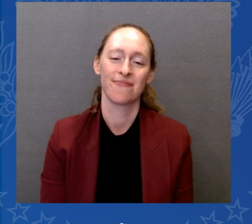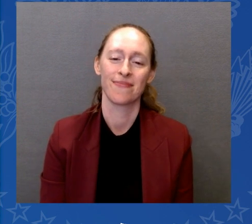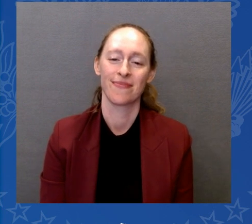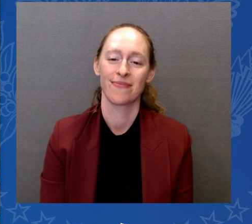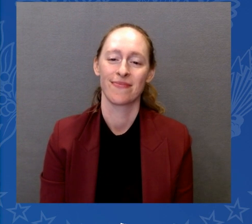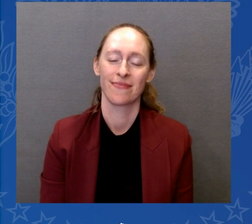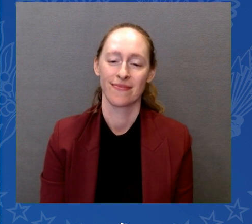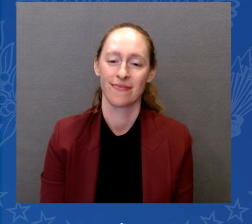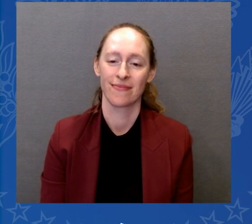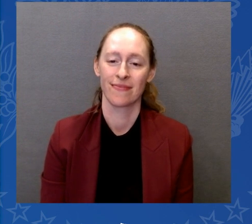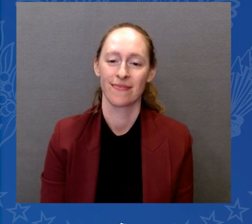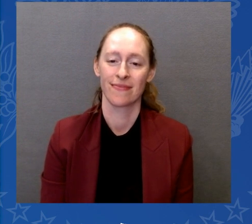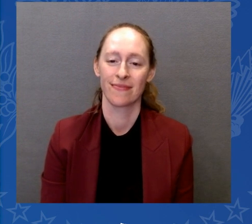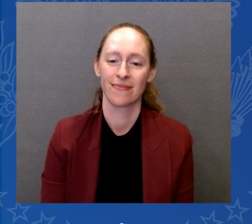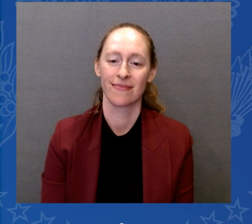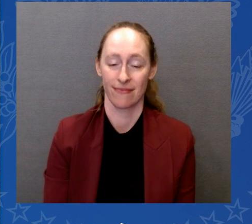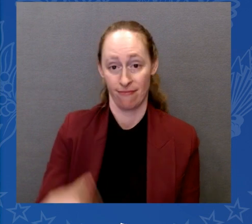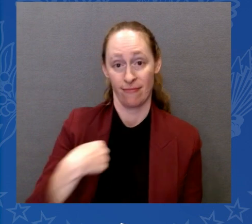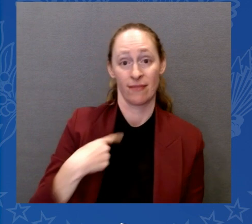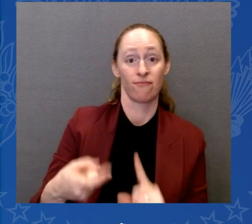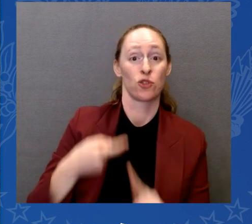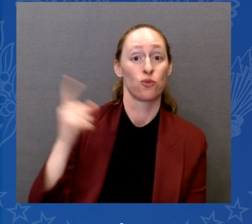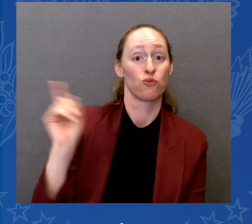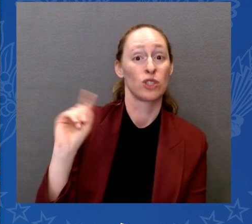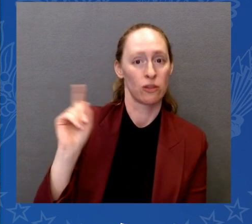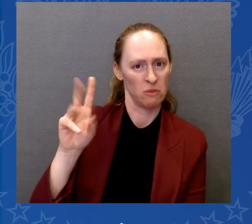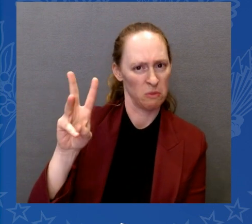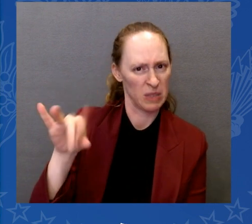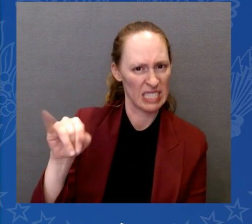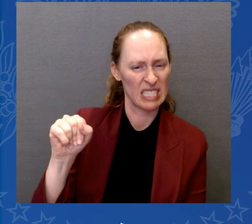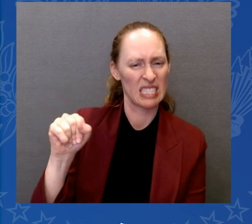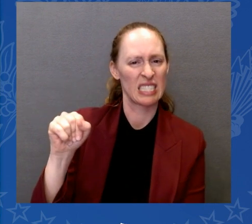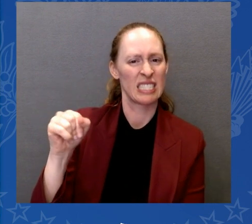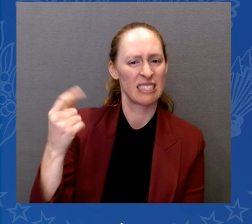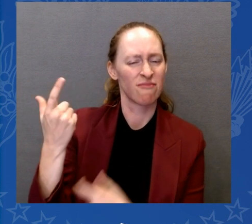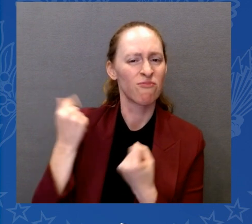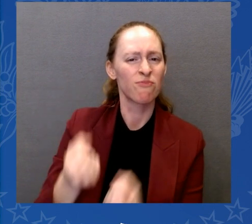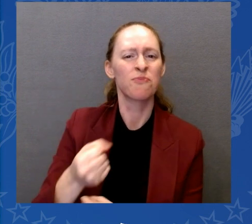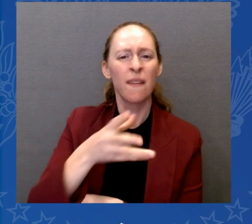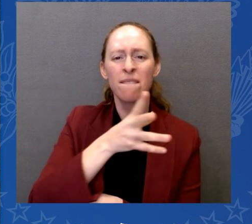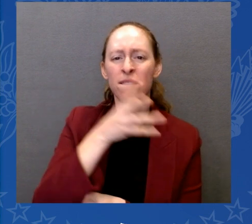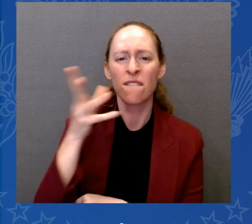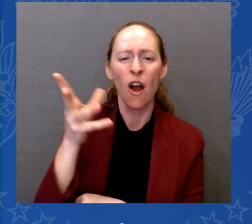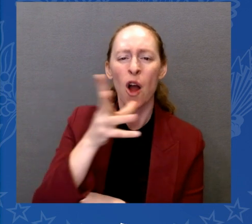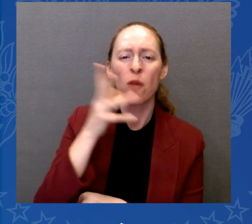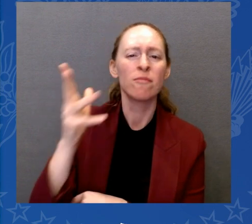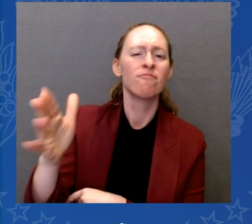My dad was a cop. My mom was taking care of me and my five siblings chasing us around the house.